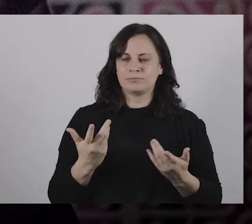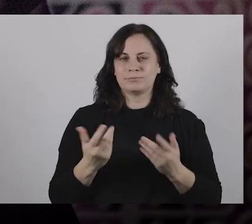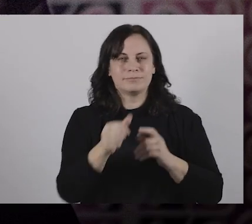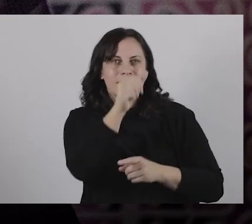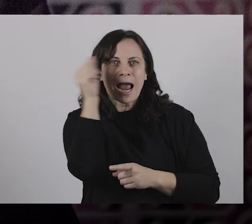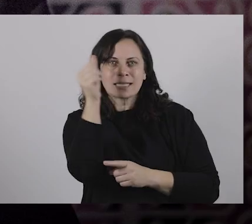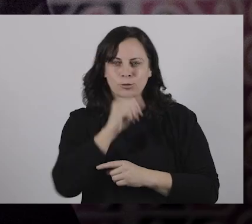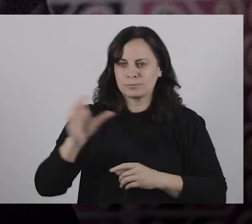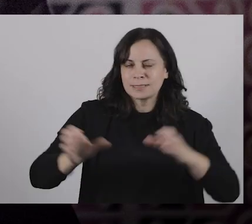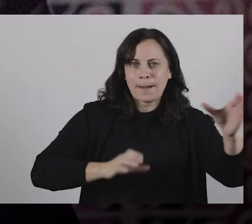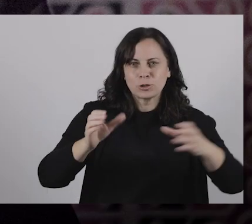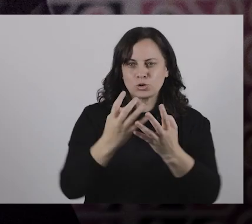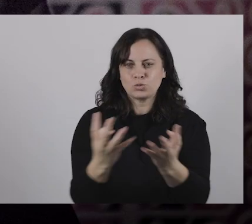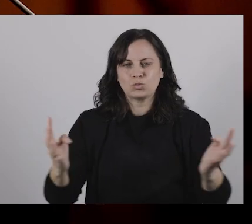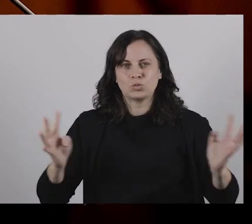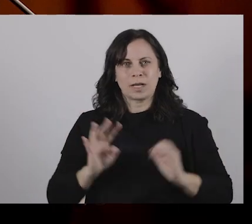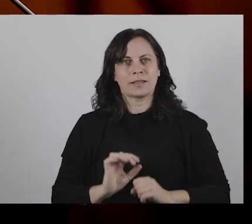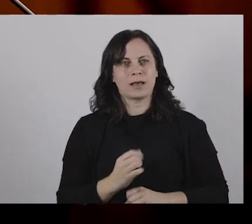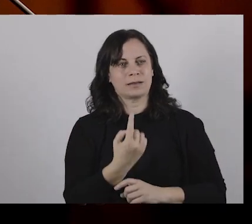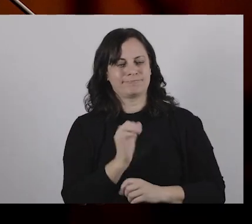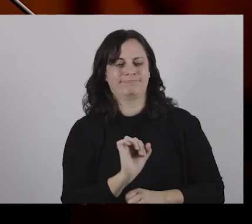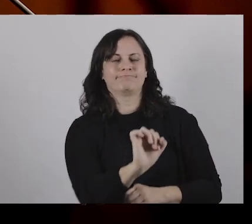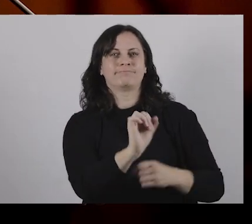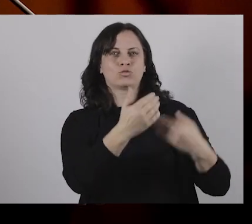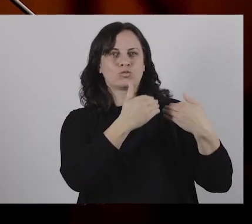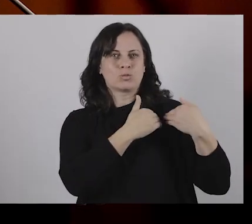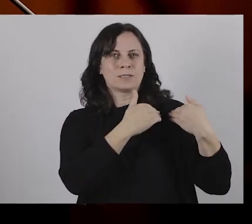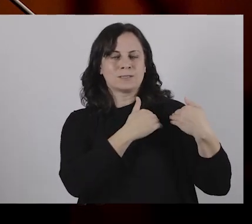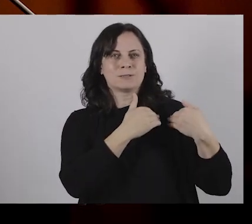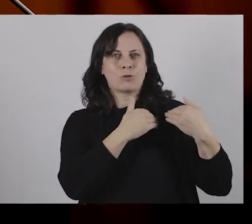was one of the many responsibilities that Pāpā fulfilled.